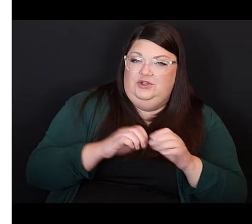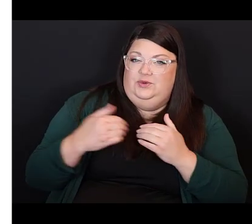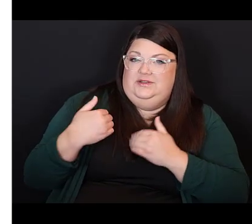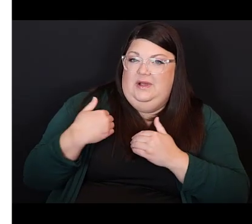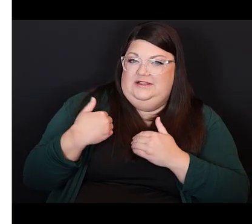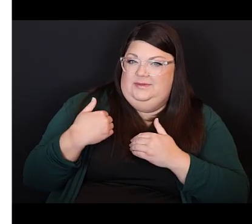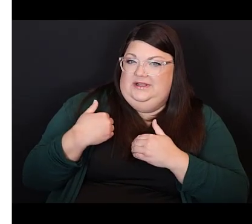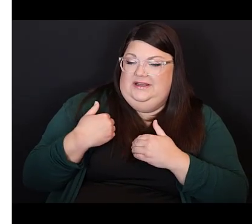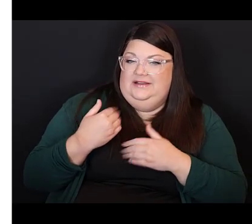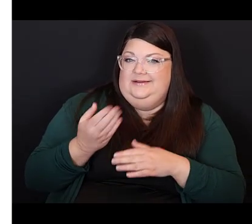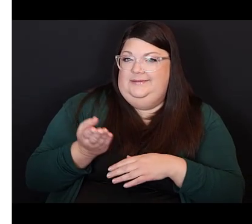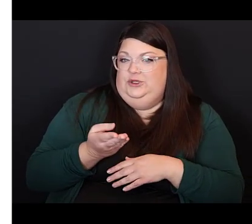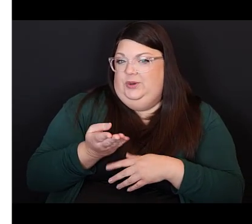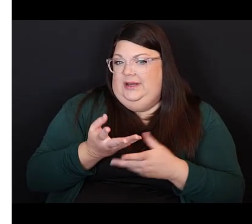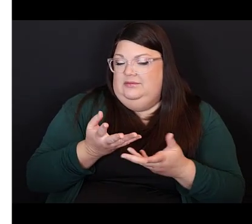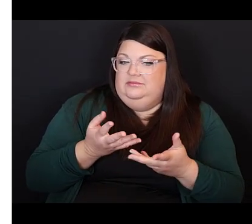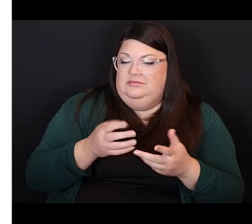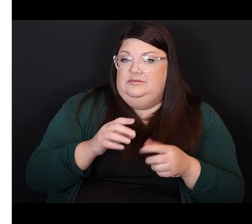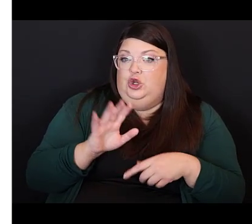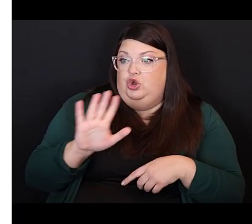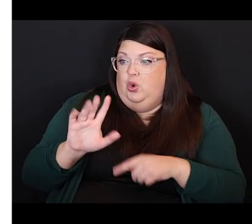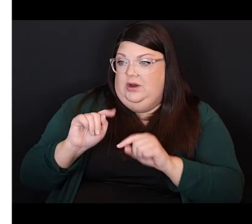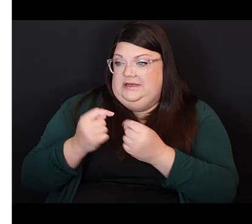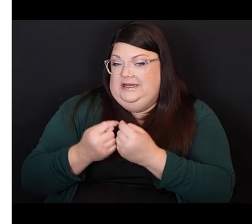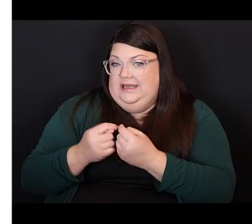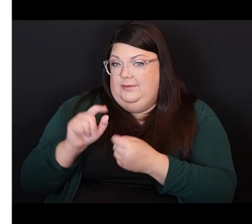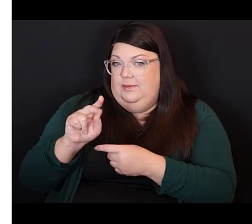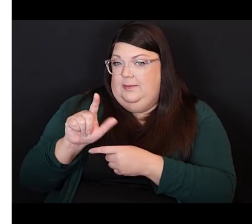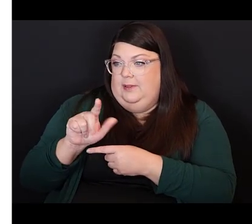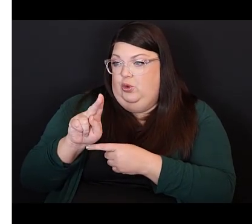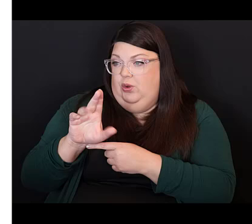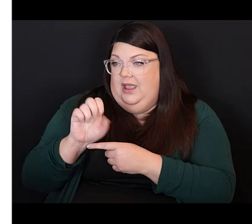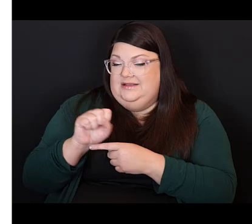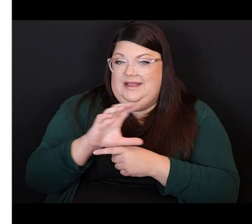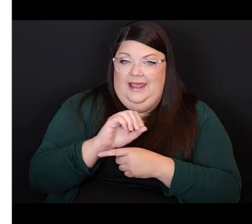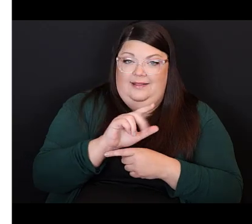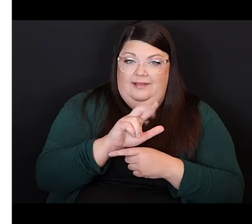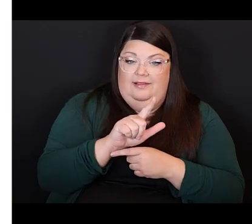responsibilities between your team, Lucas, and Lauren’s?